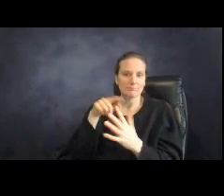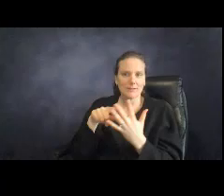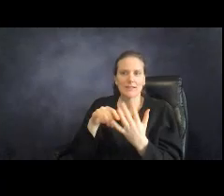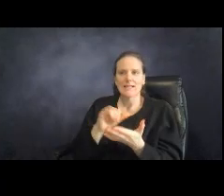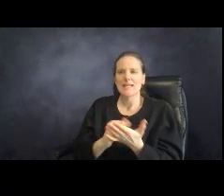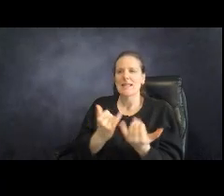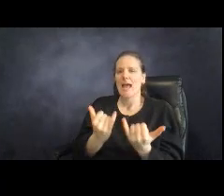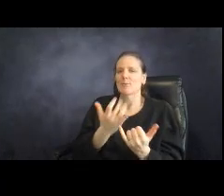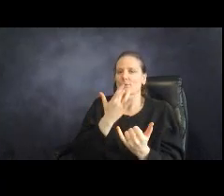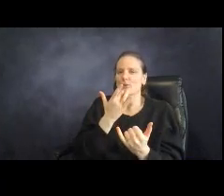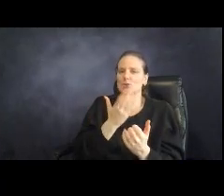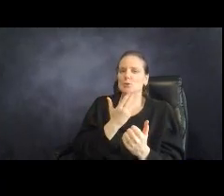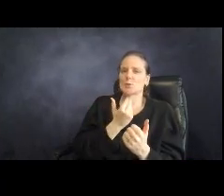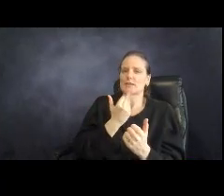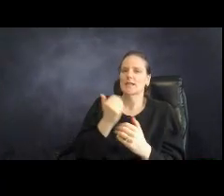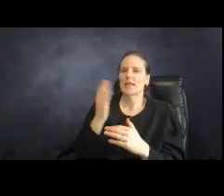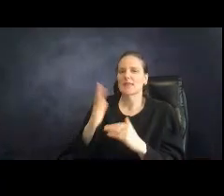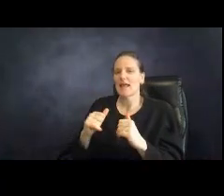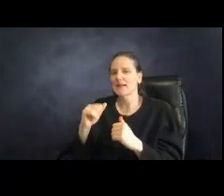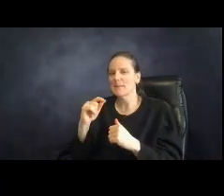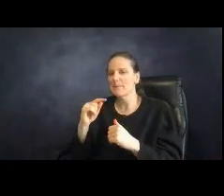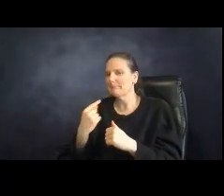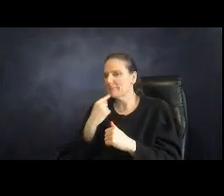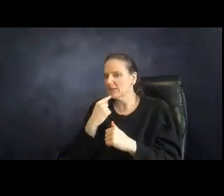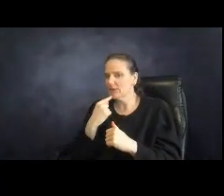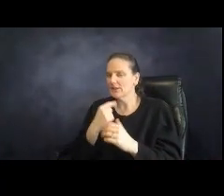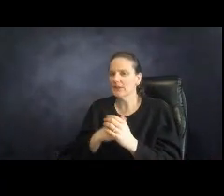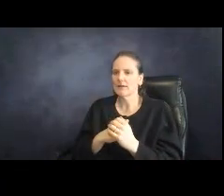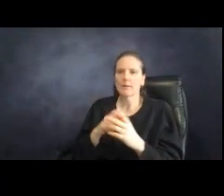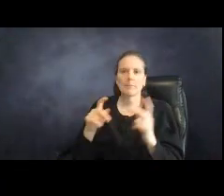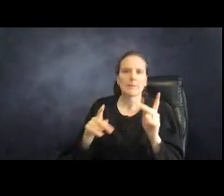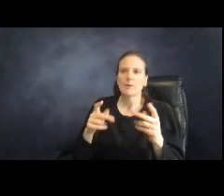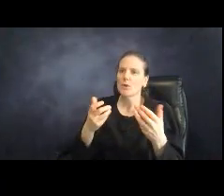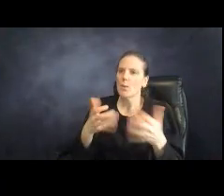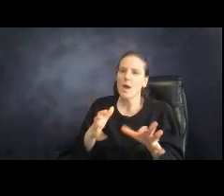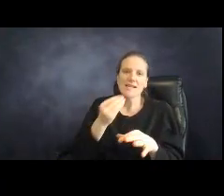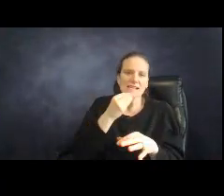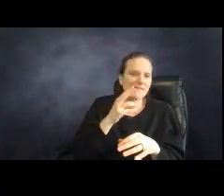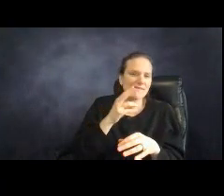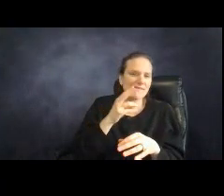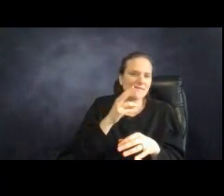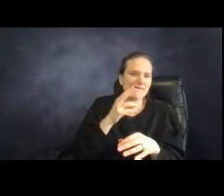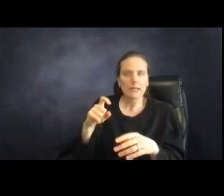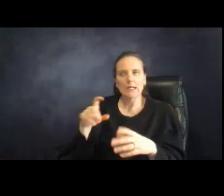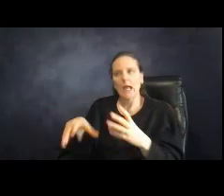And so a lot of people don't wanna eat a whole lot of vegetables or they need a sauce on vegetables. Some people like sweet and vegetables.